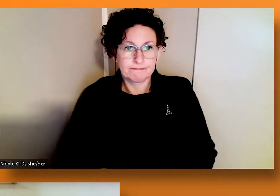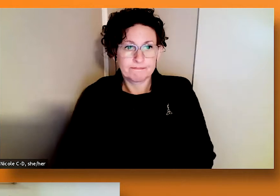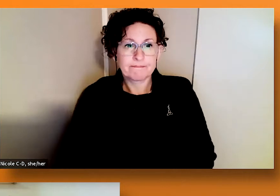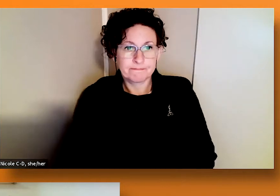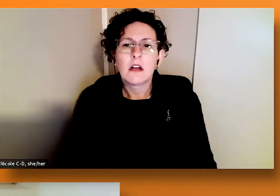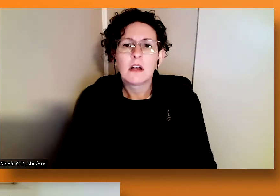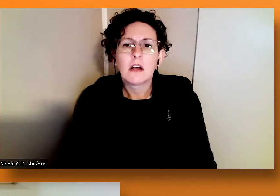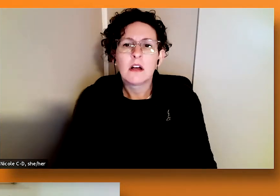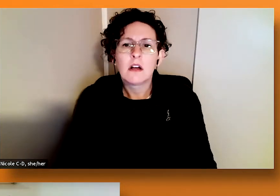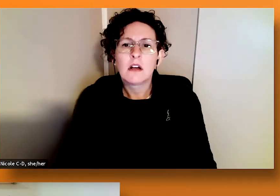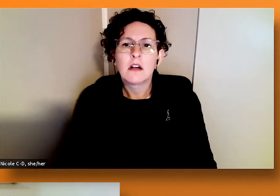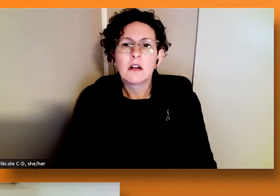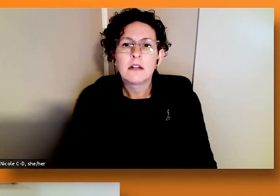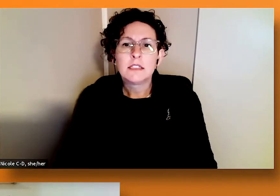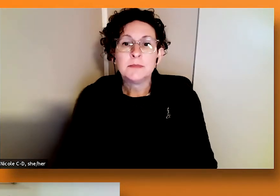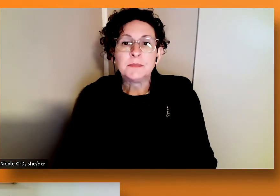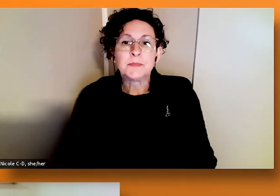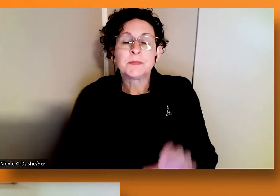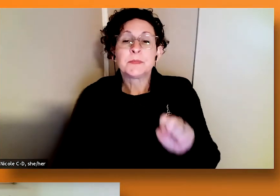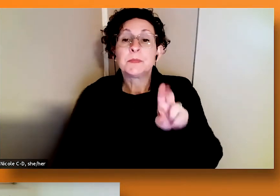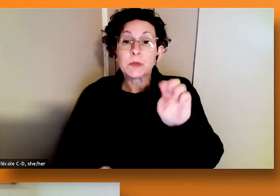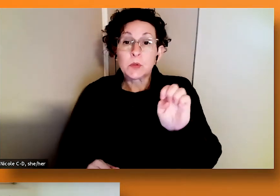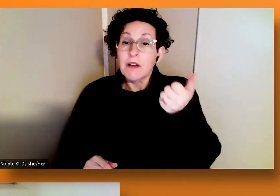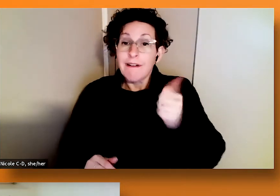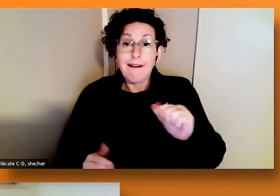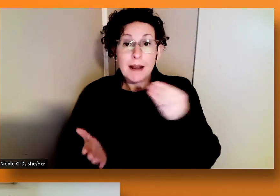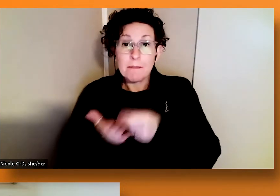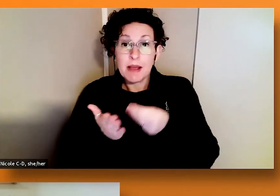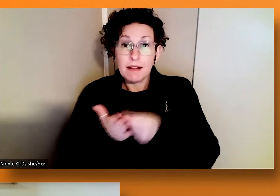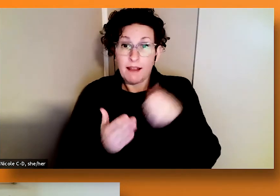Also, any money that's held